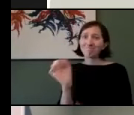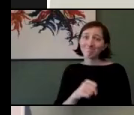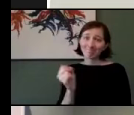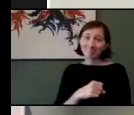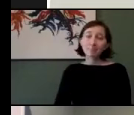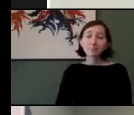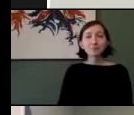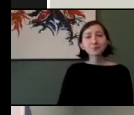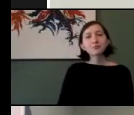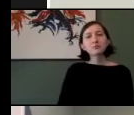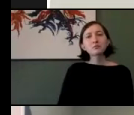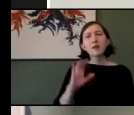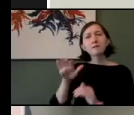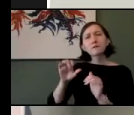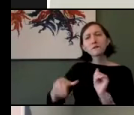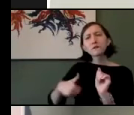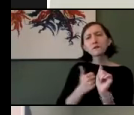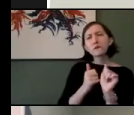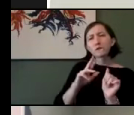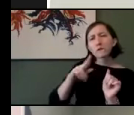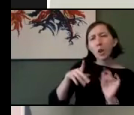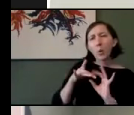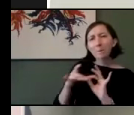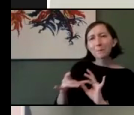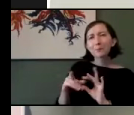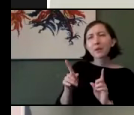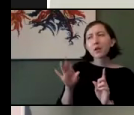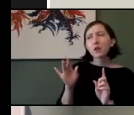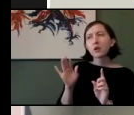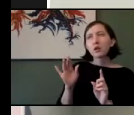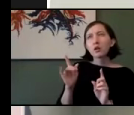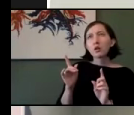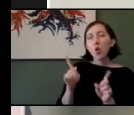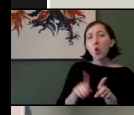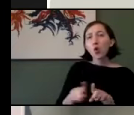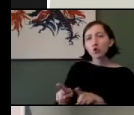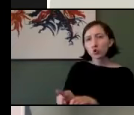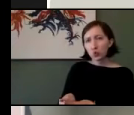Tori Holder-Hughes: A follow up to that question was we were also told by our employer